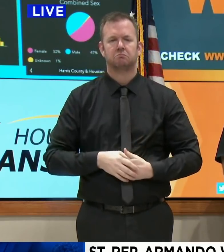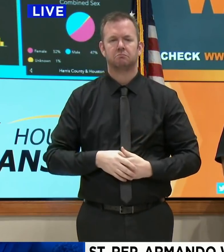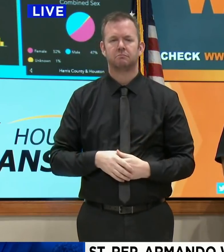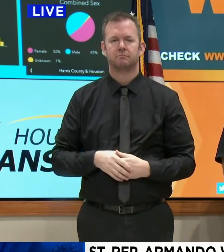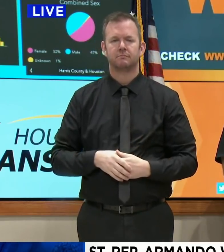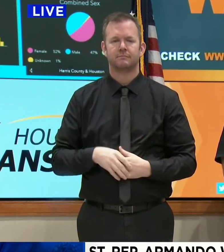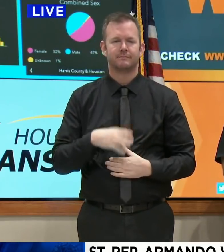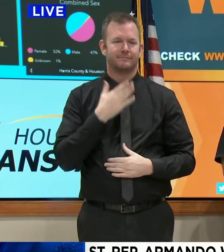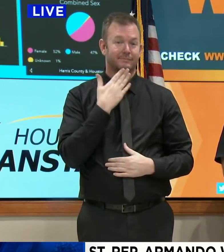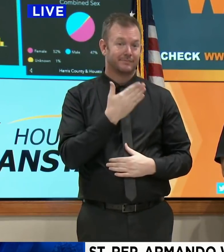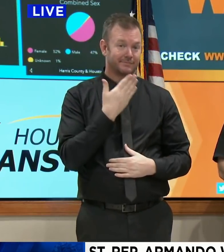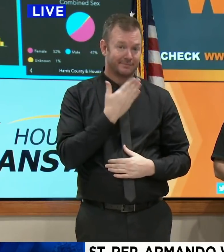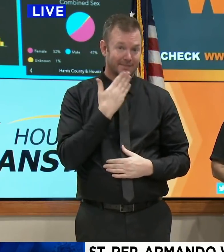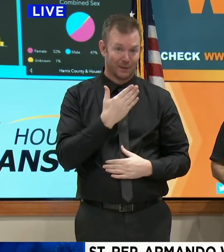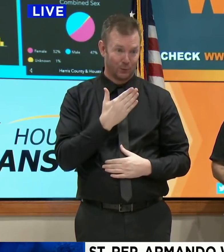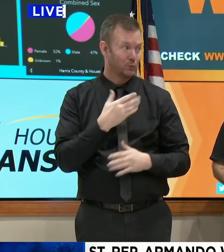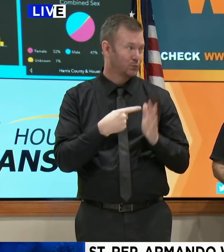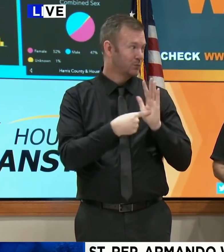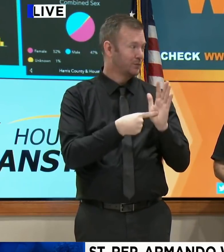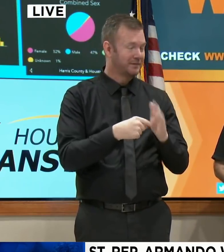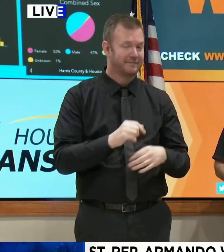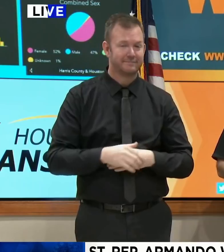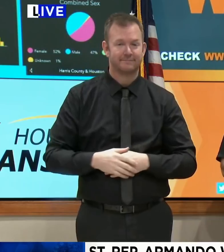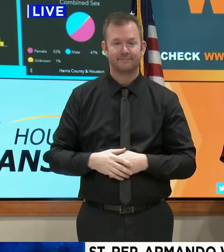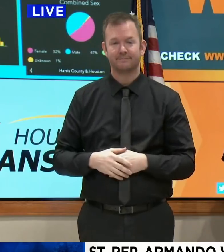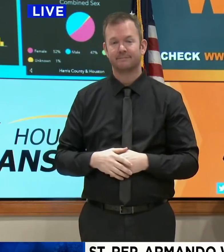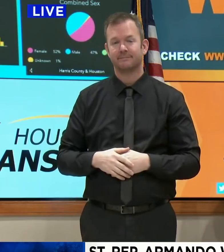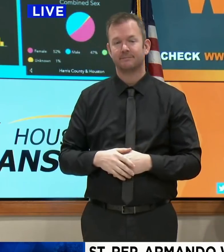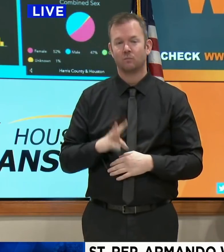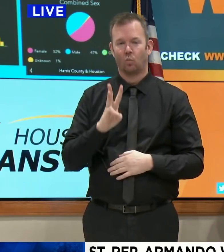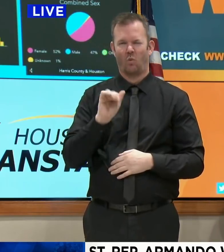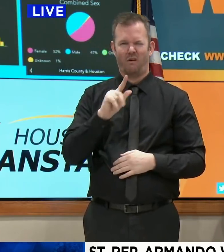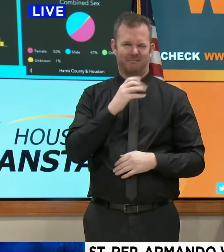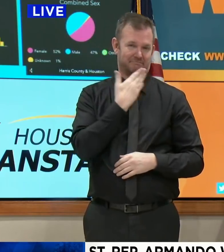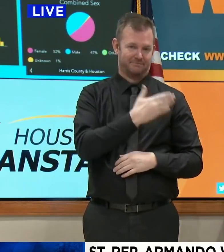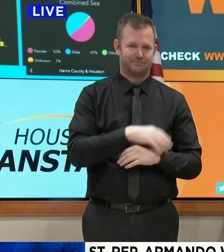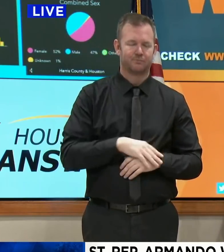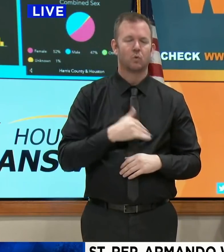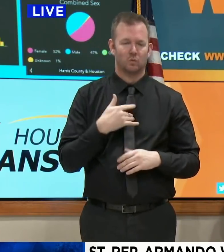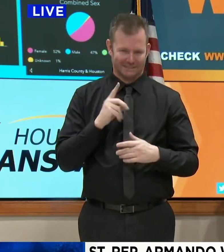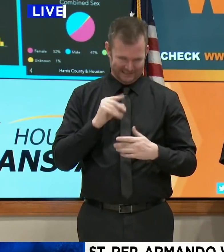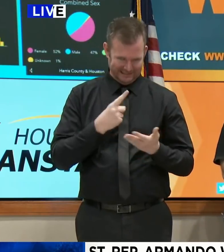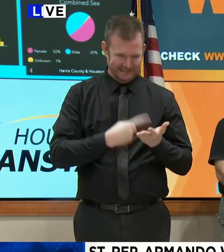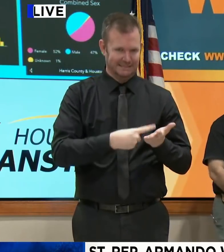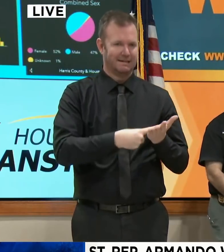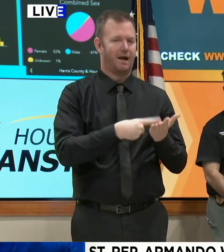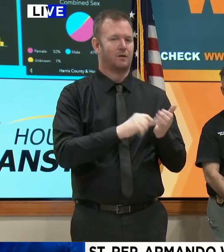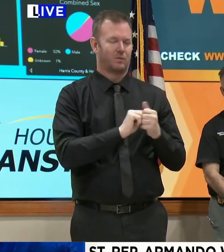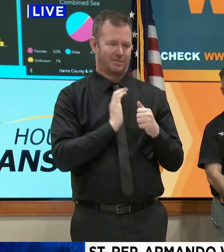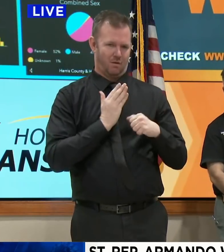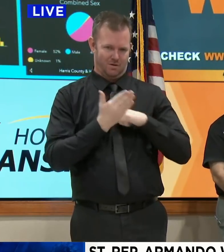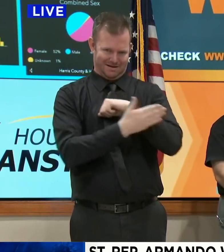That’s not my my practice anyway, so will be okay. anyway, so will be okay. But there will be conflicts of But there will be conflicts of interest and that and that interest and that and that vote.